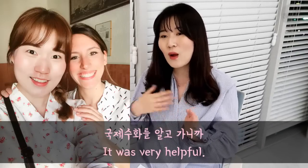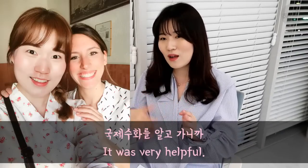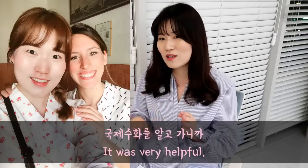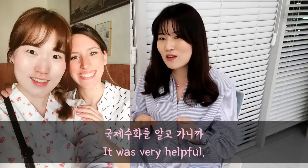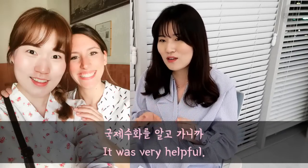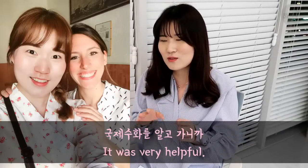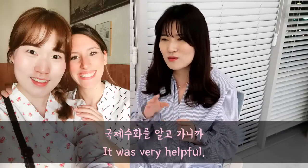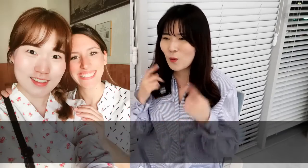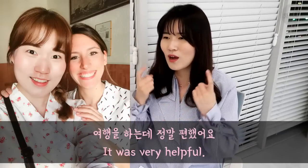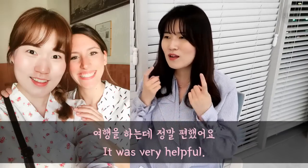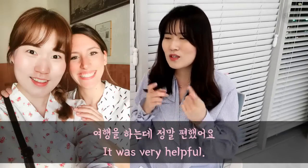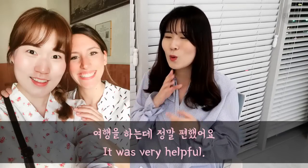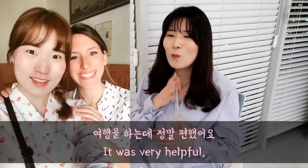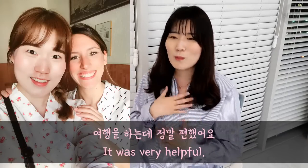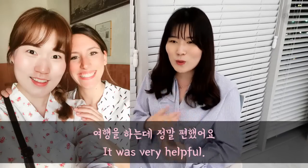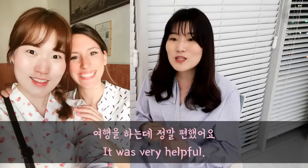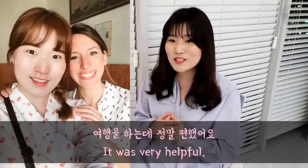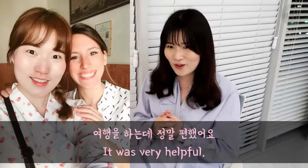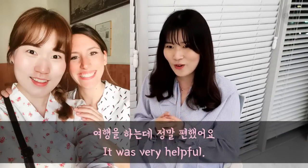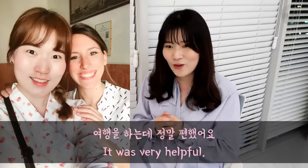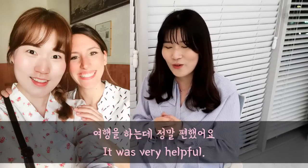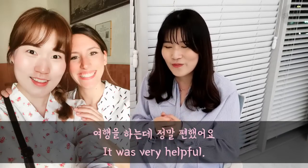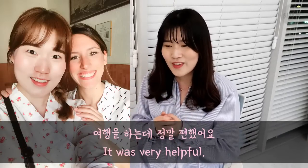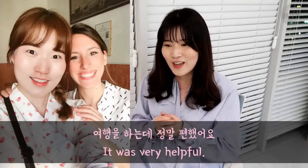It was very helpful.